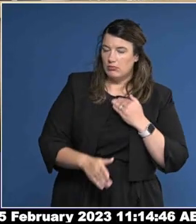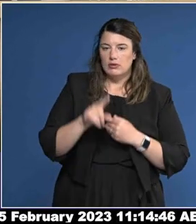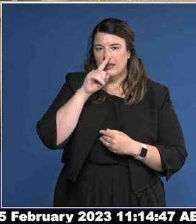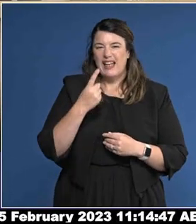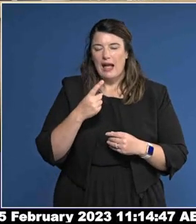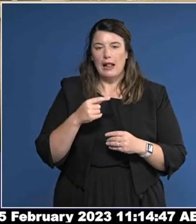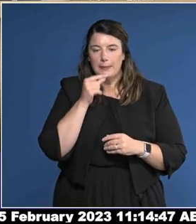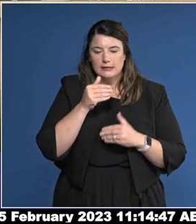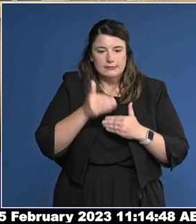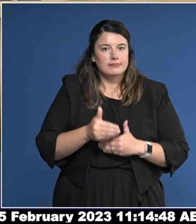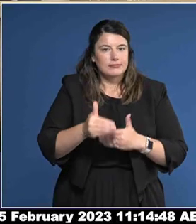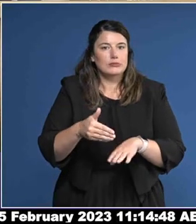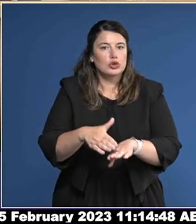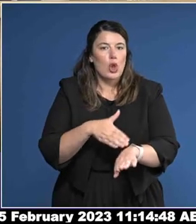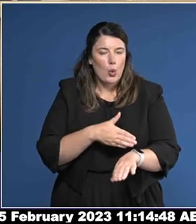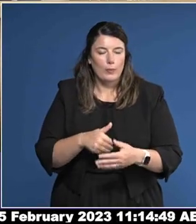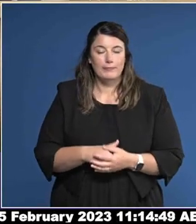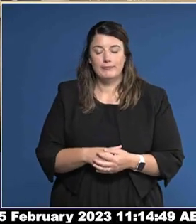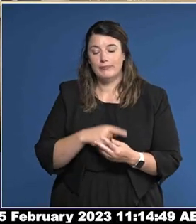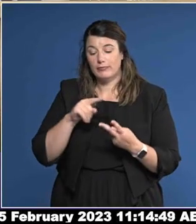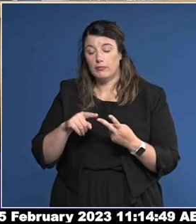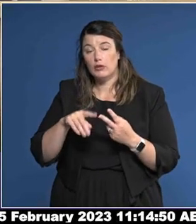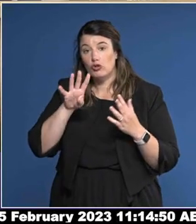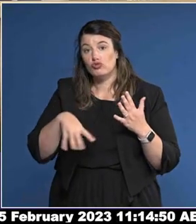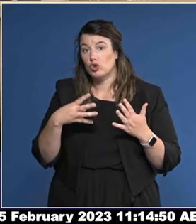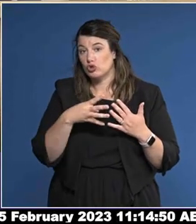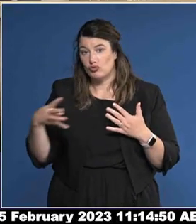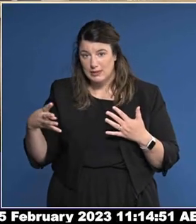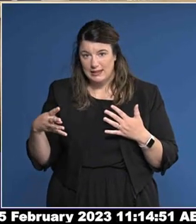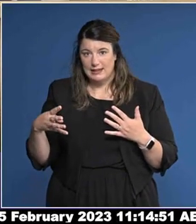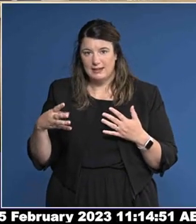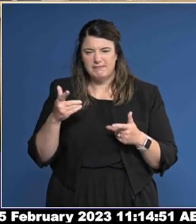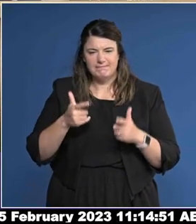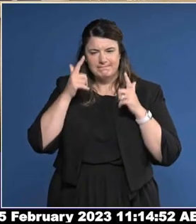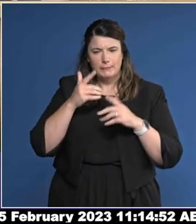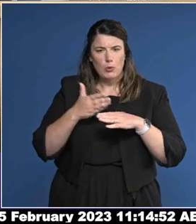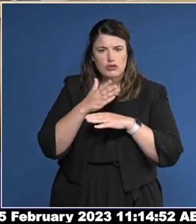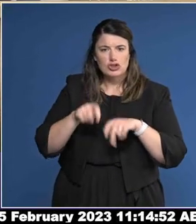In relation to rostering, the operations team have had a project activity going on for the